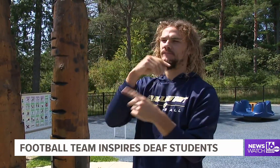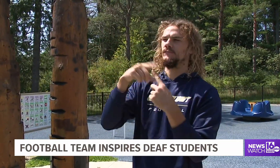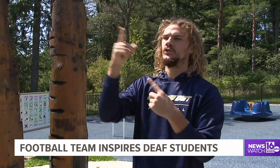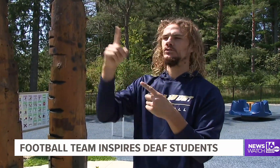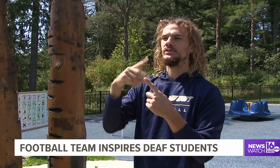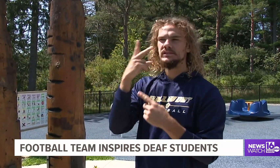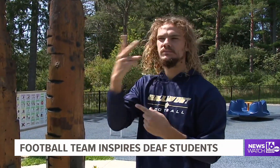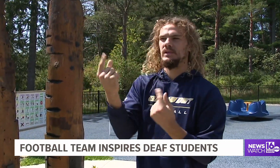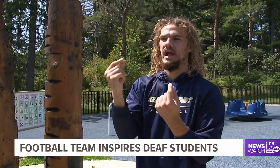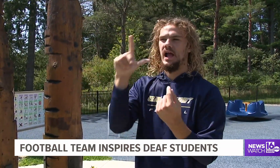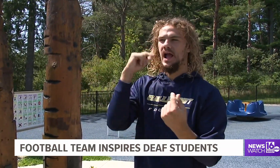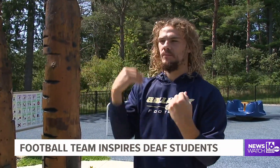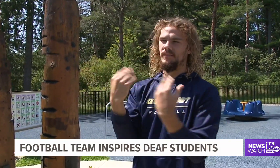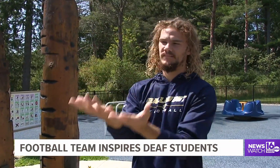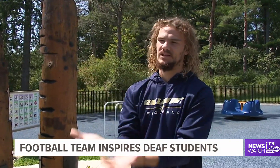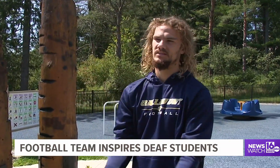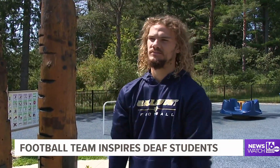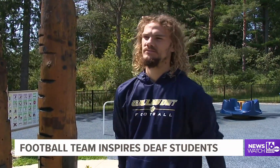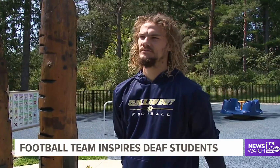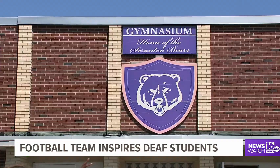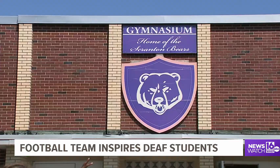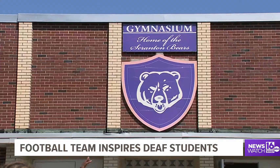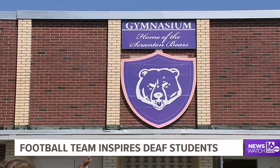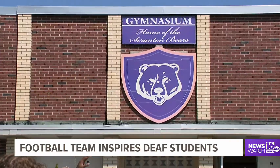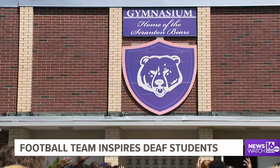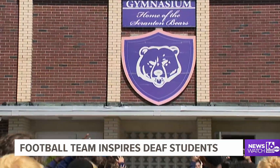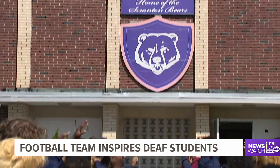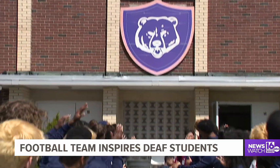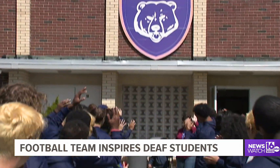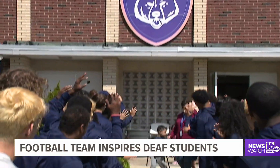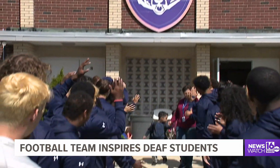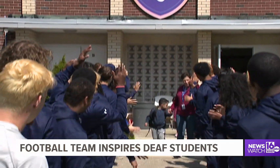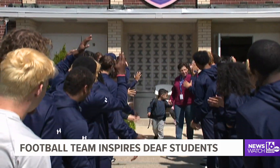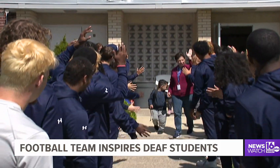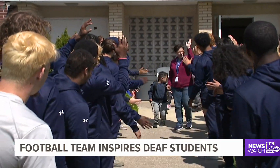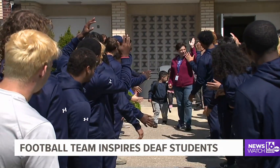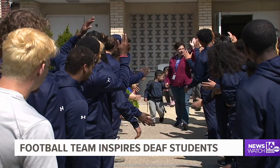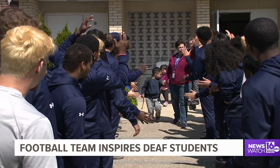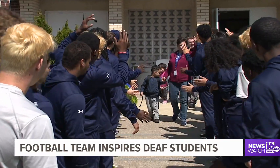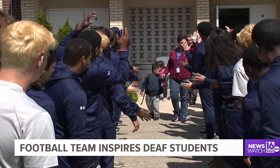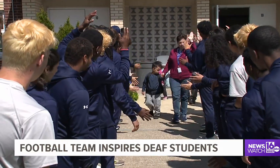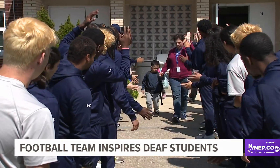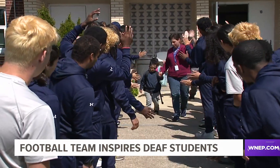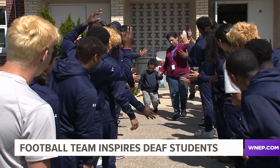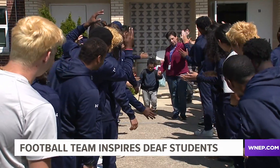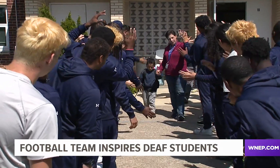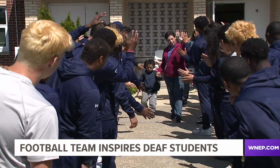Guida and see what they can off. As the students left school for the day, the players sent them off in a tunnel